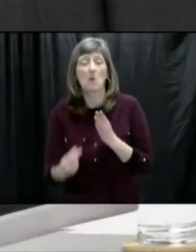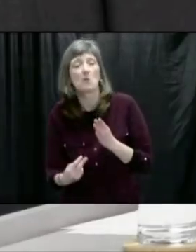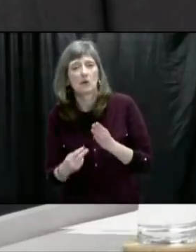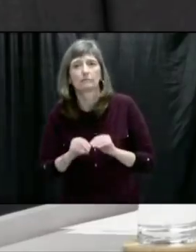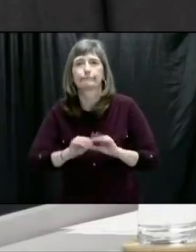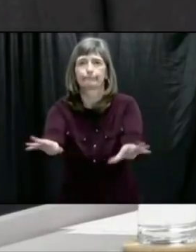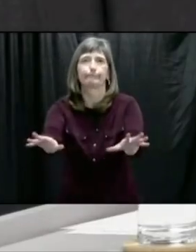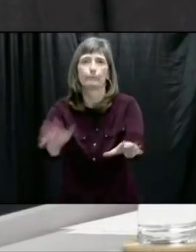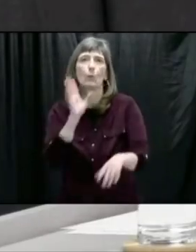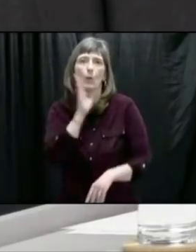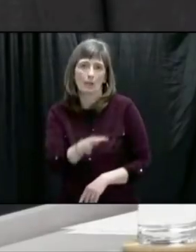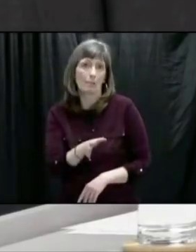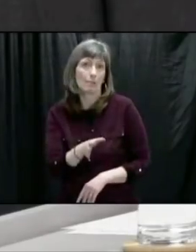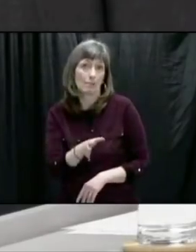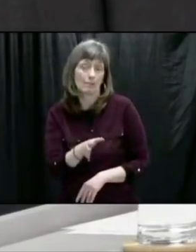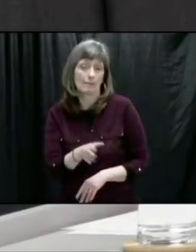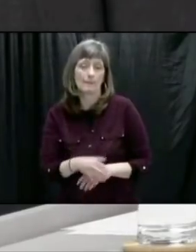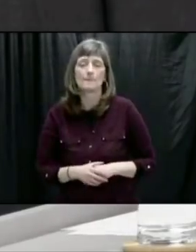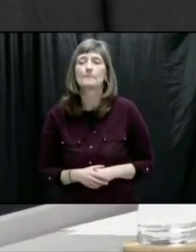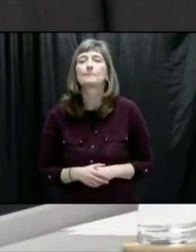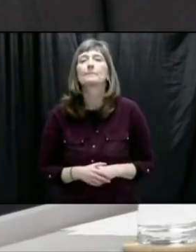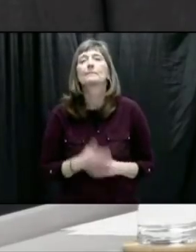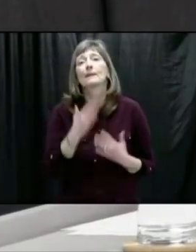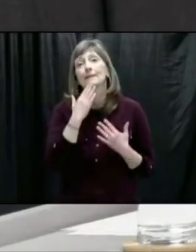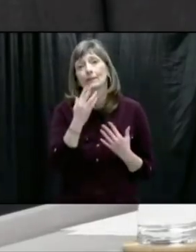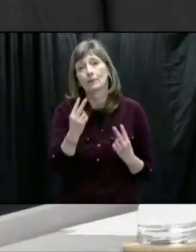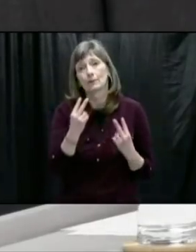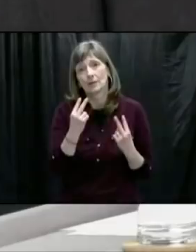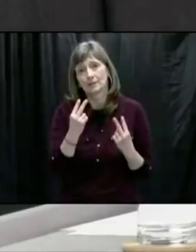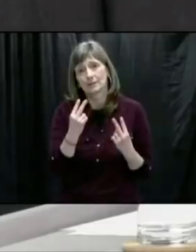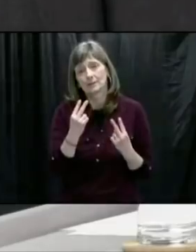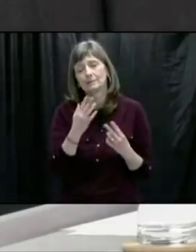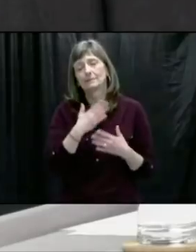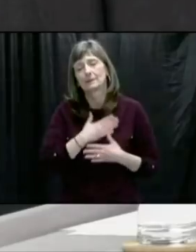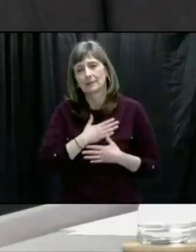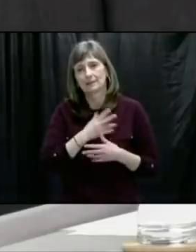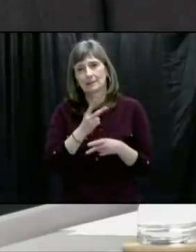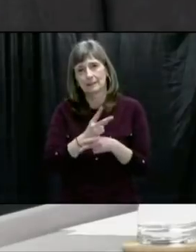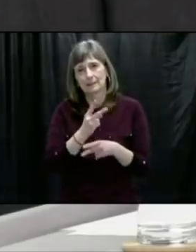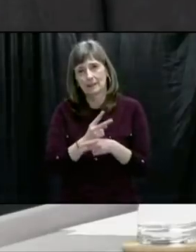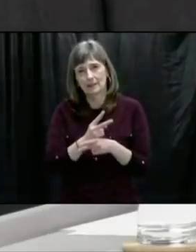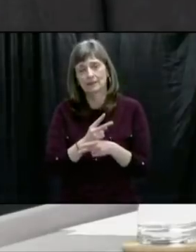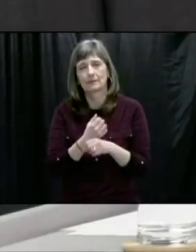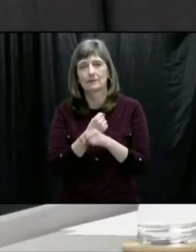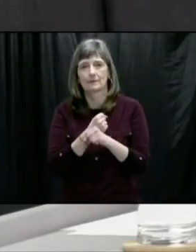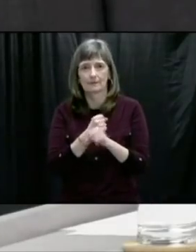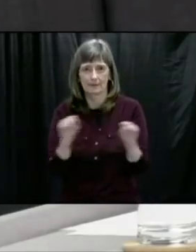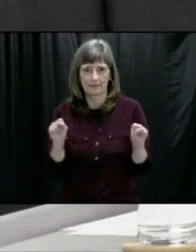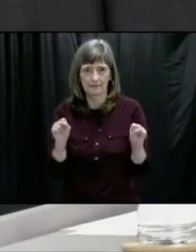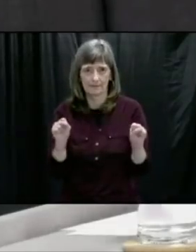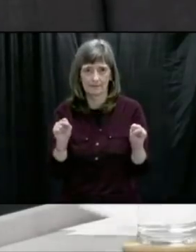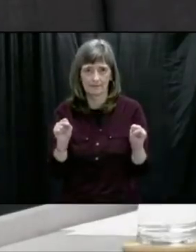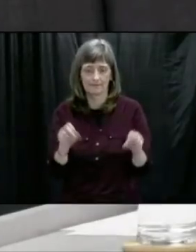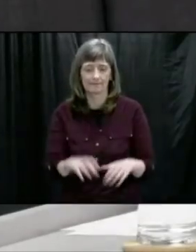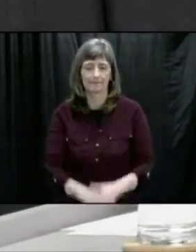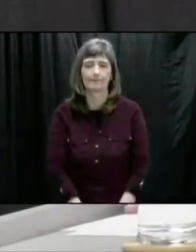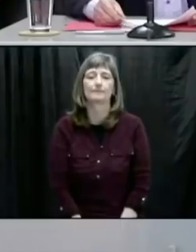IT IS THAT SIMPLE. THANK YOU FOR YOUR TIME THIS EVENING.